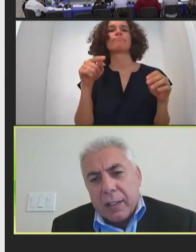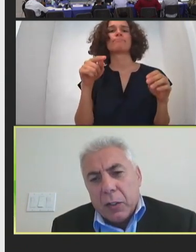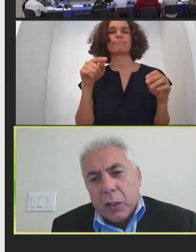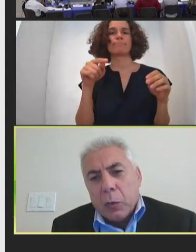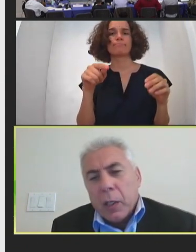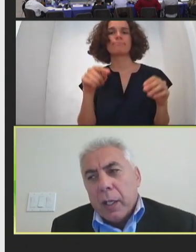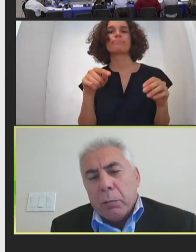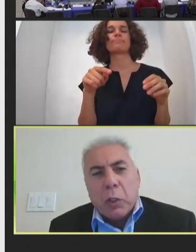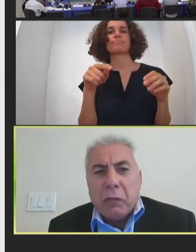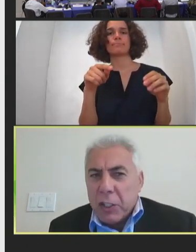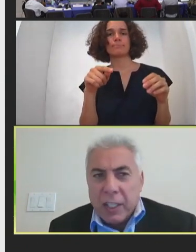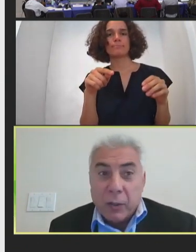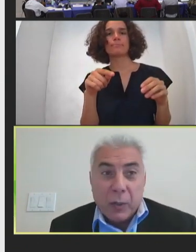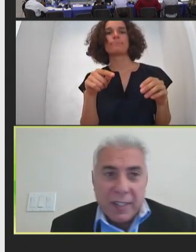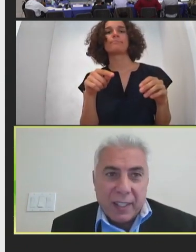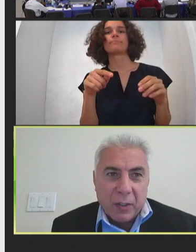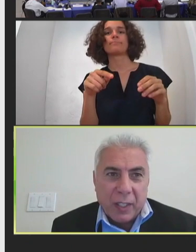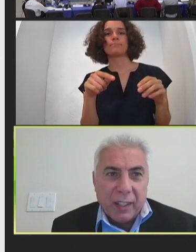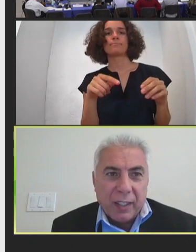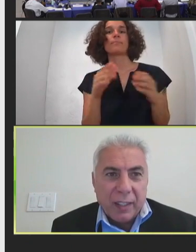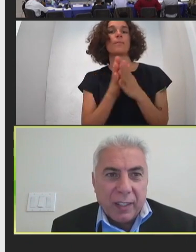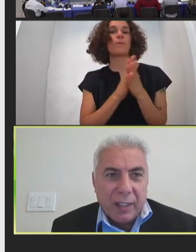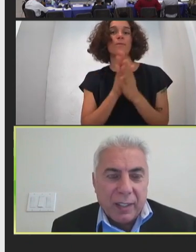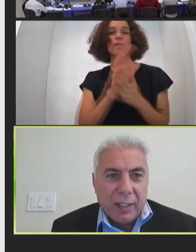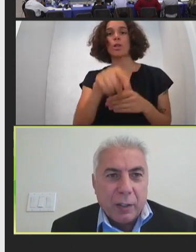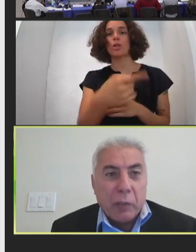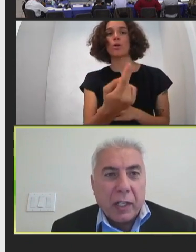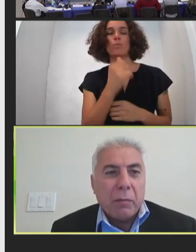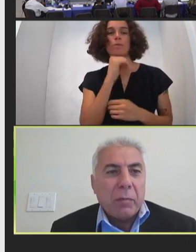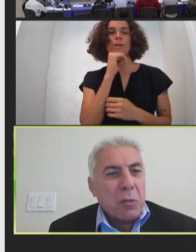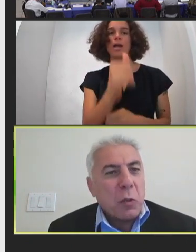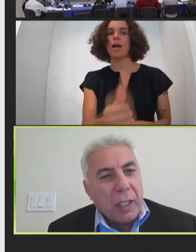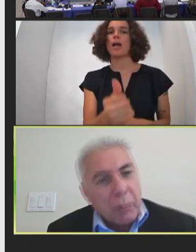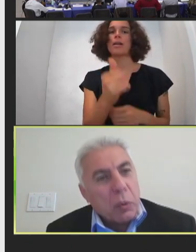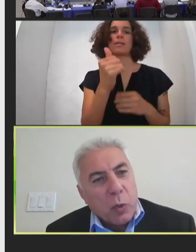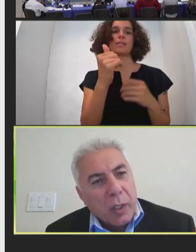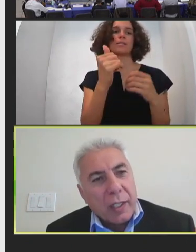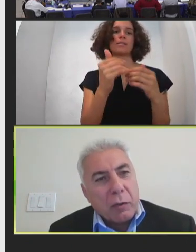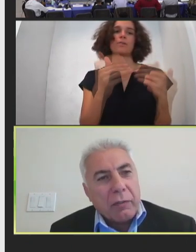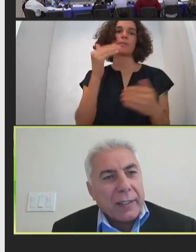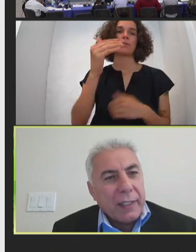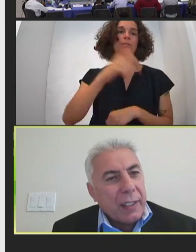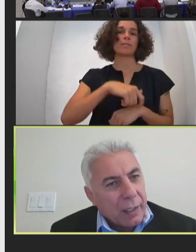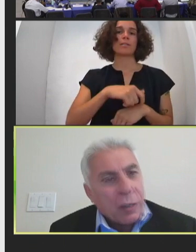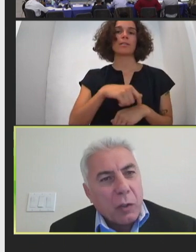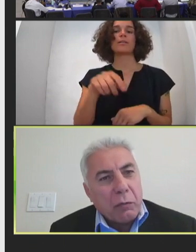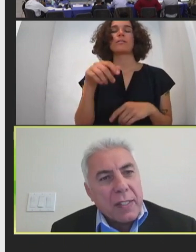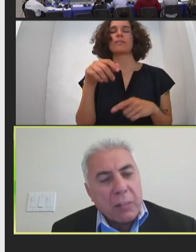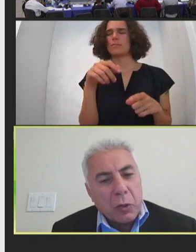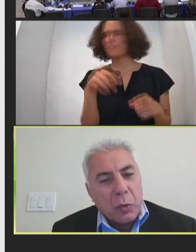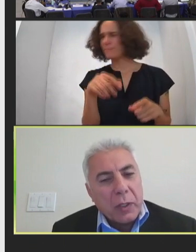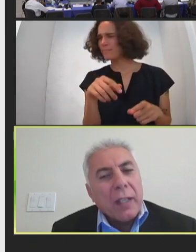you know, motivation alone is not going to overcome them. So, telling people, "Go and get your vaccine," and you convince them to do it,